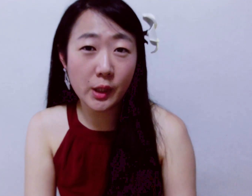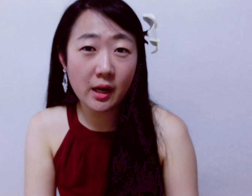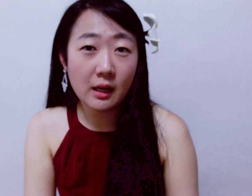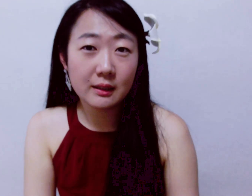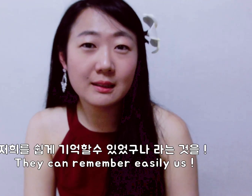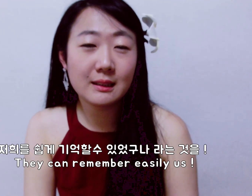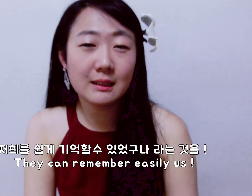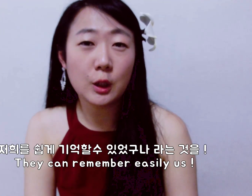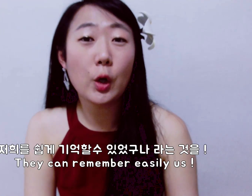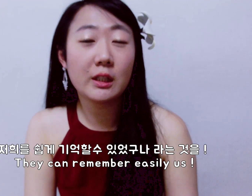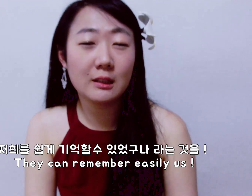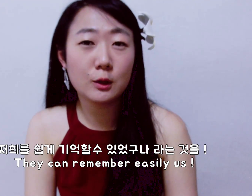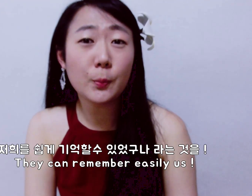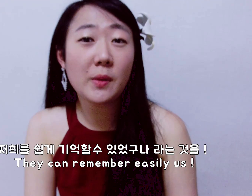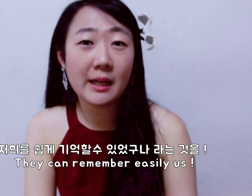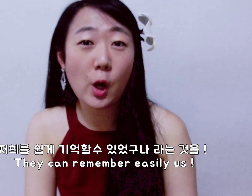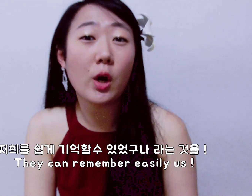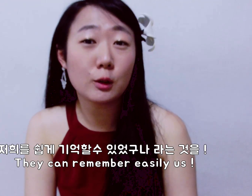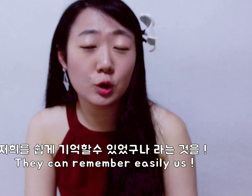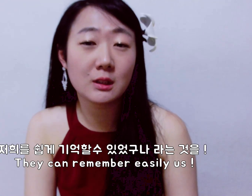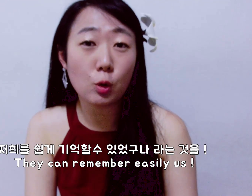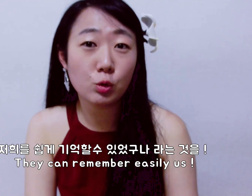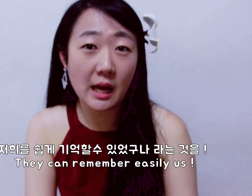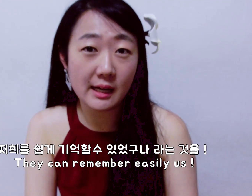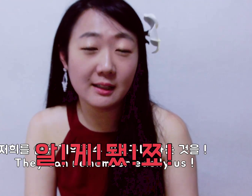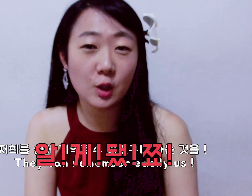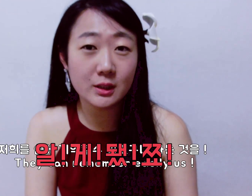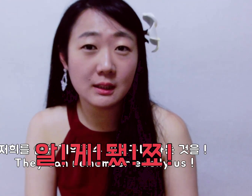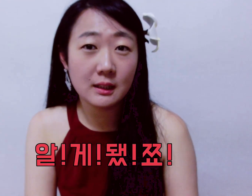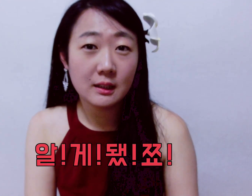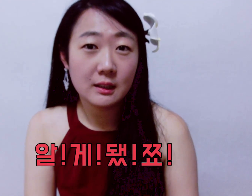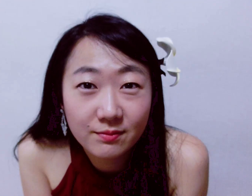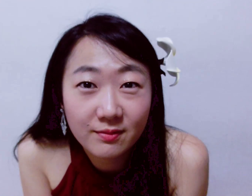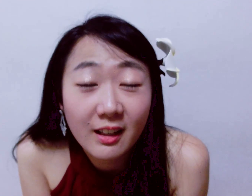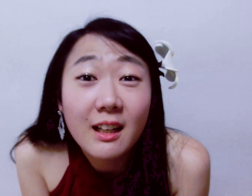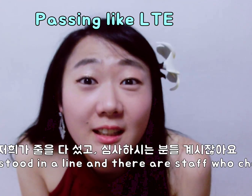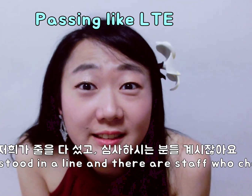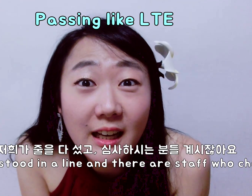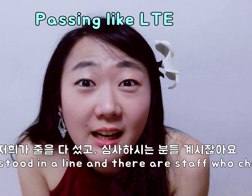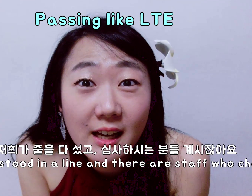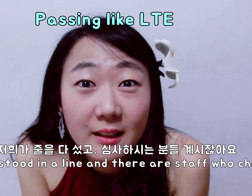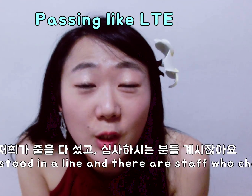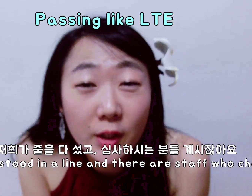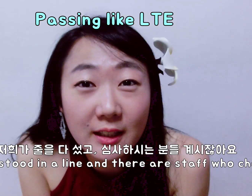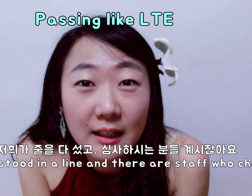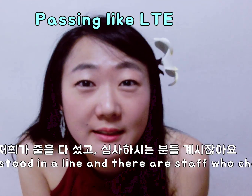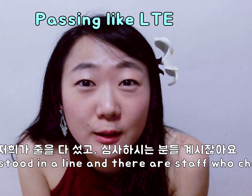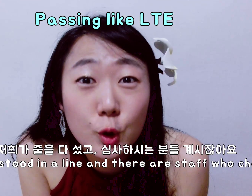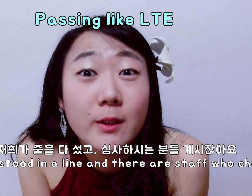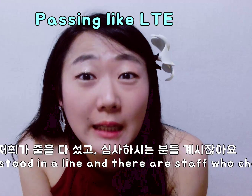저흰 이스타도 안해가지고 because we do eastar무슨 뜻인지 몰라서 그냥